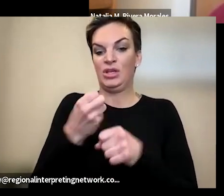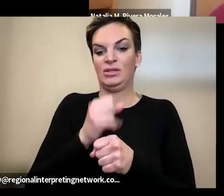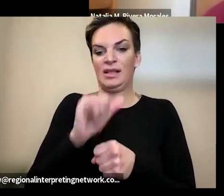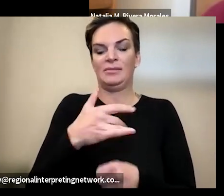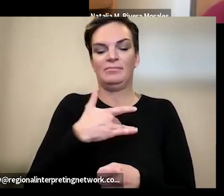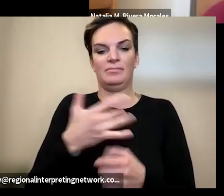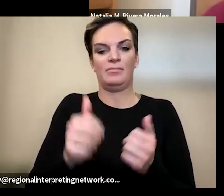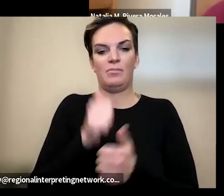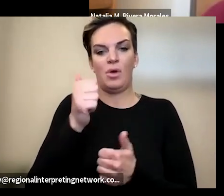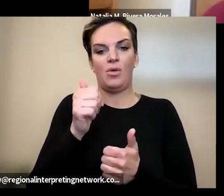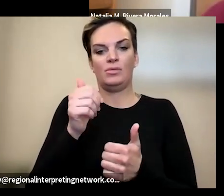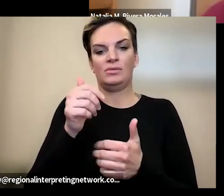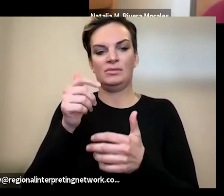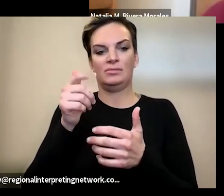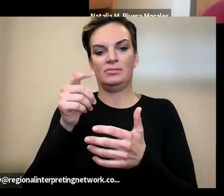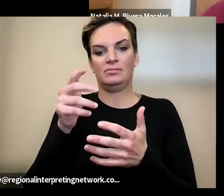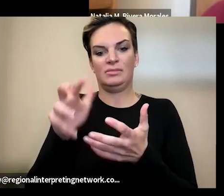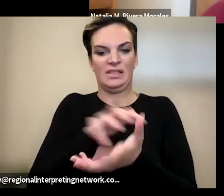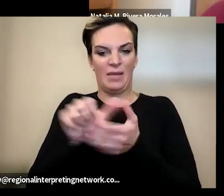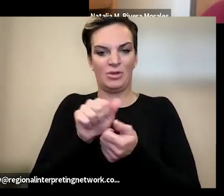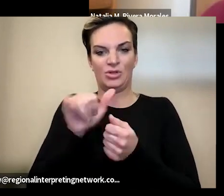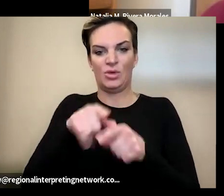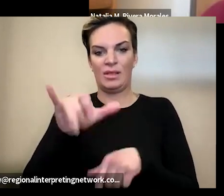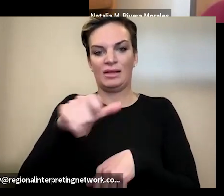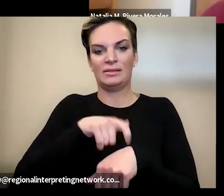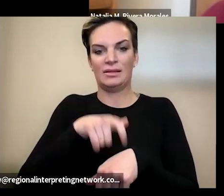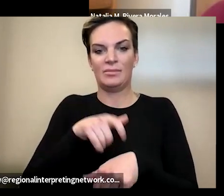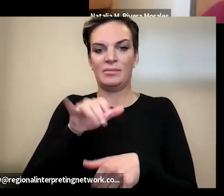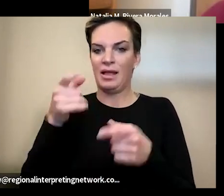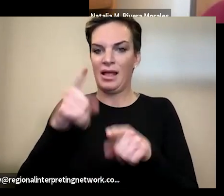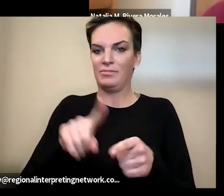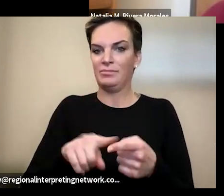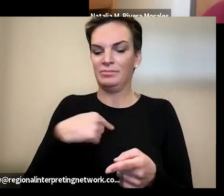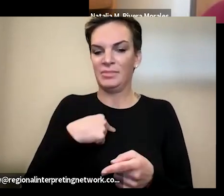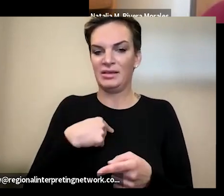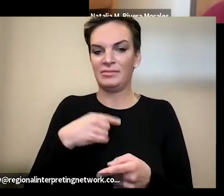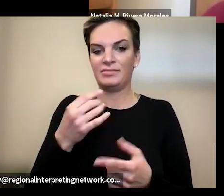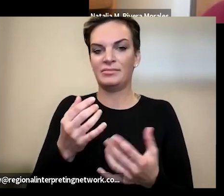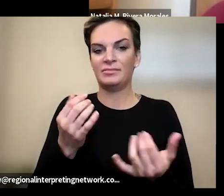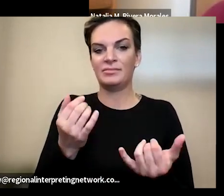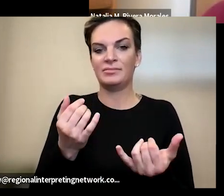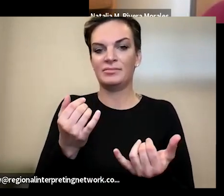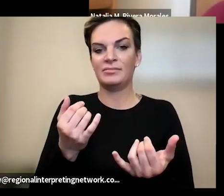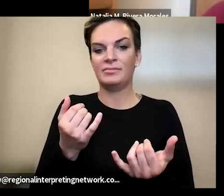it. So, when you have, and this is what happened in my case, I had what I now see as like bone